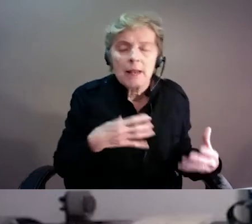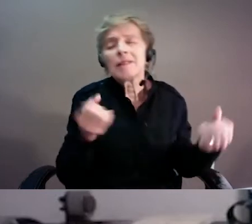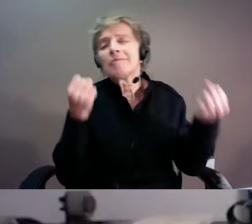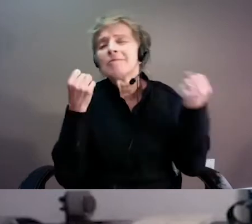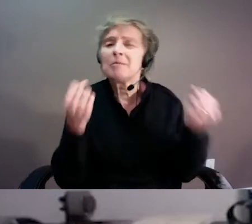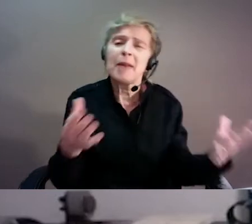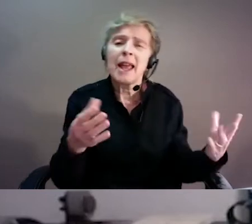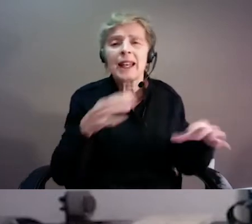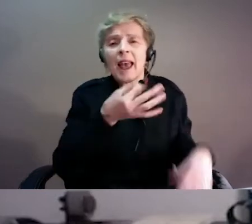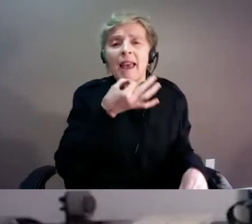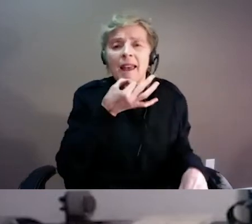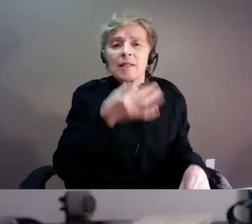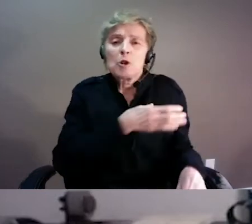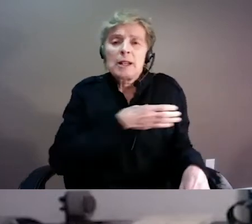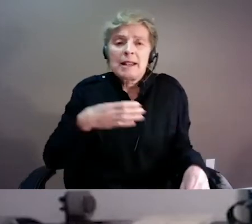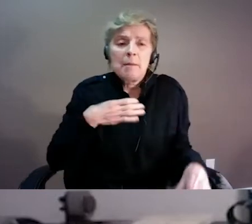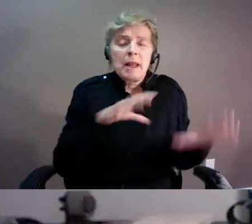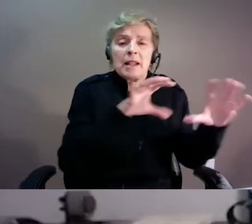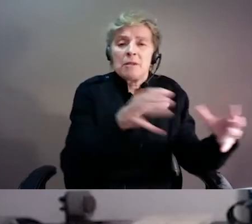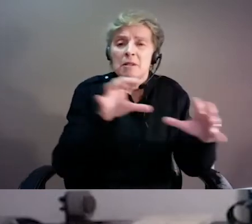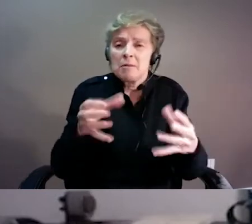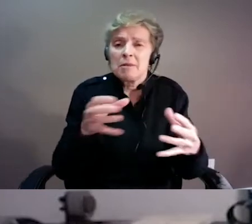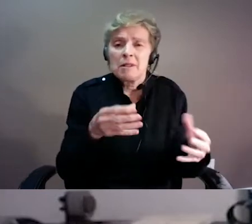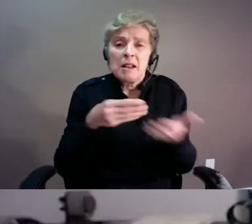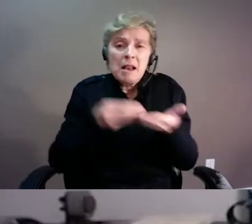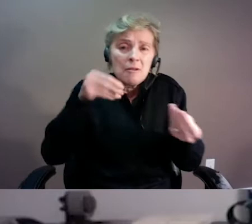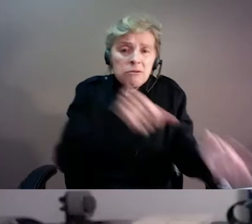money. So you're in a room where governments are negotiating and they're talking about